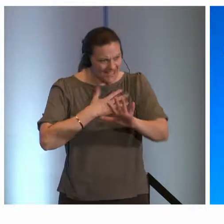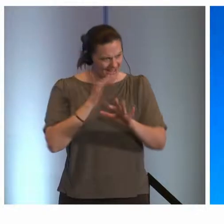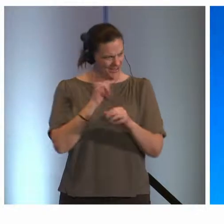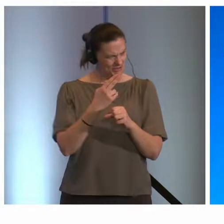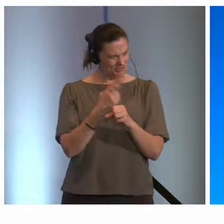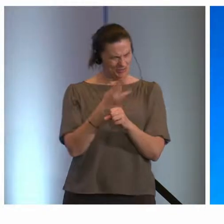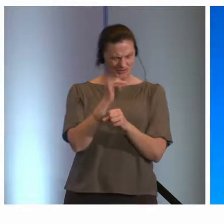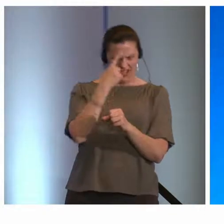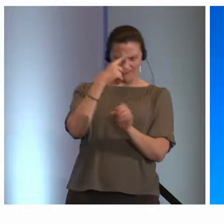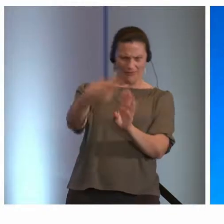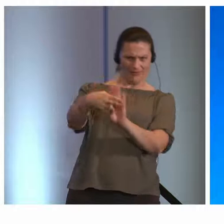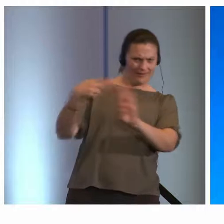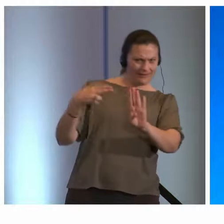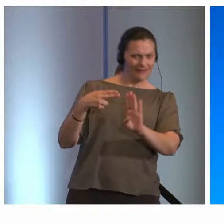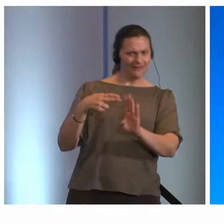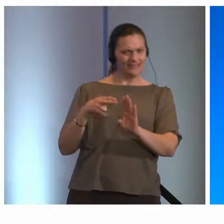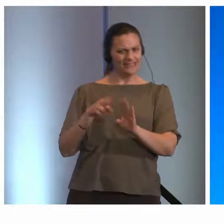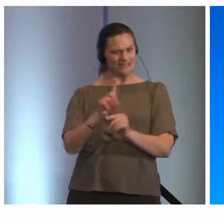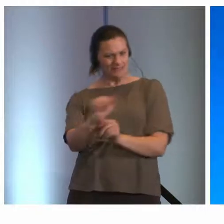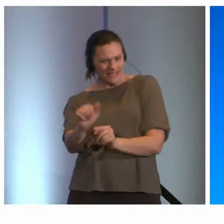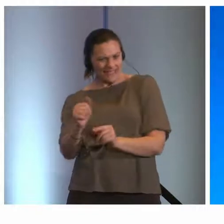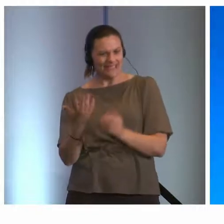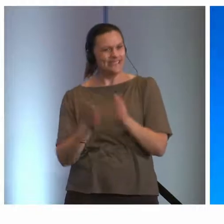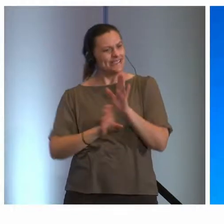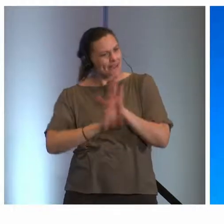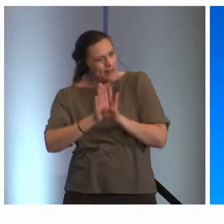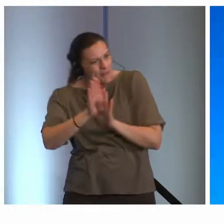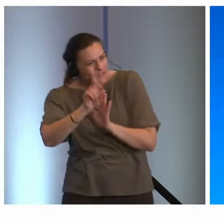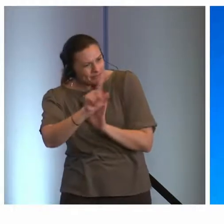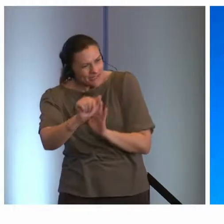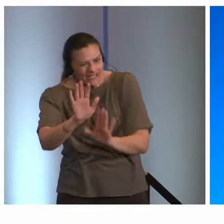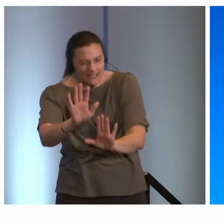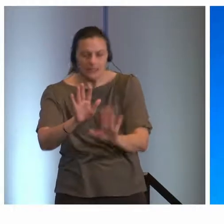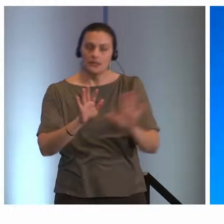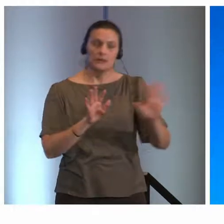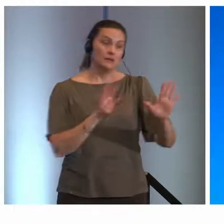these. Words used to SDWIEB